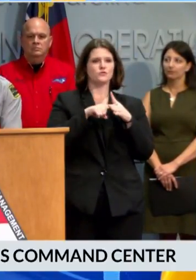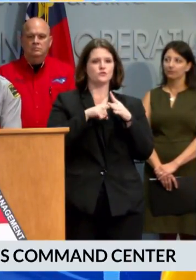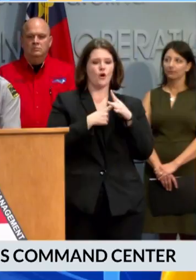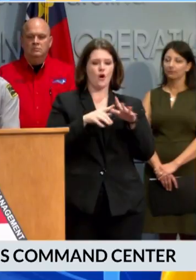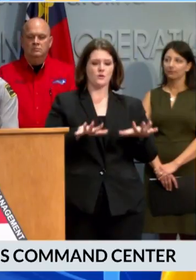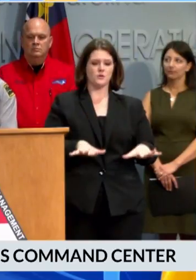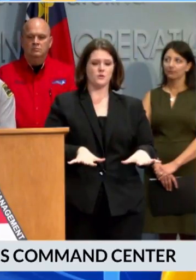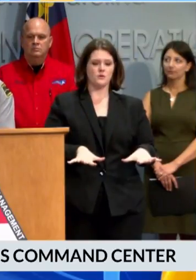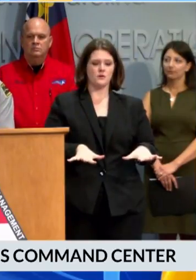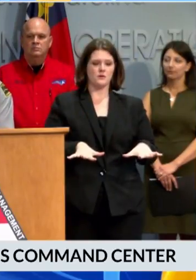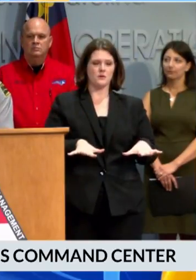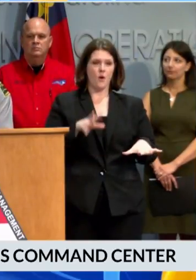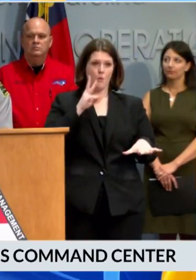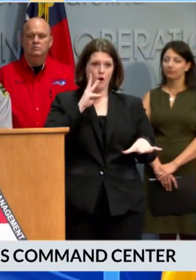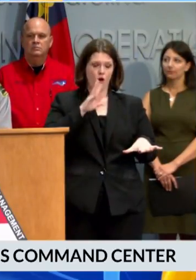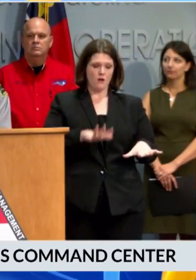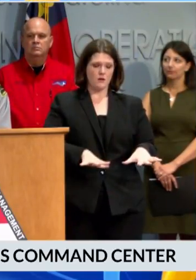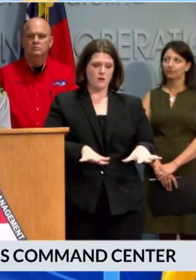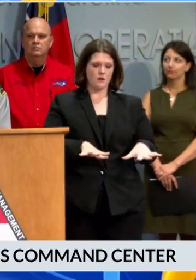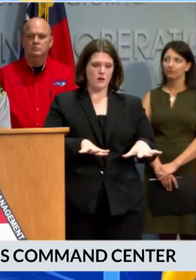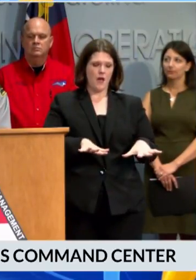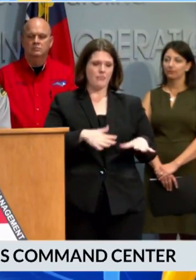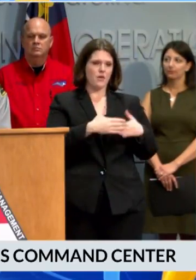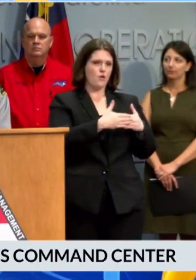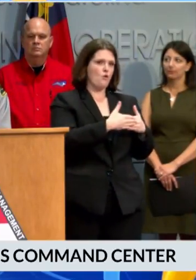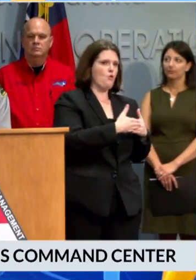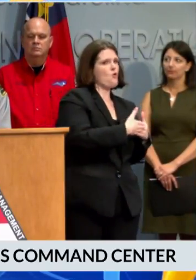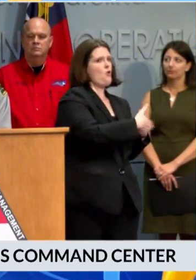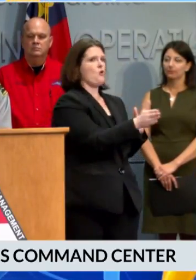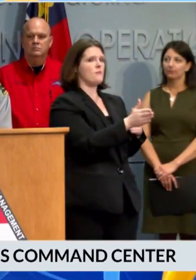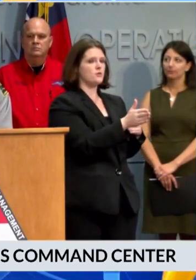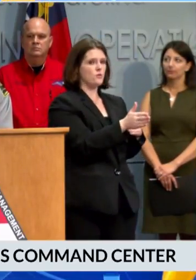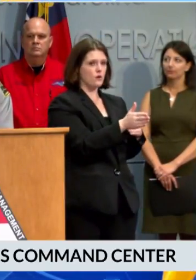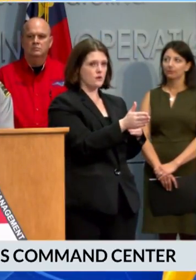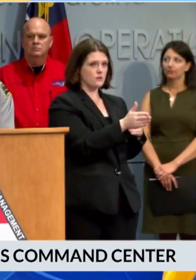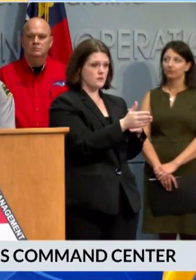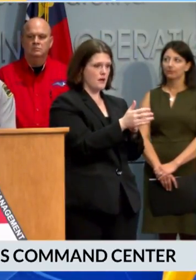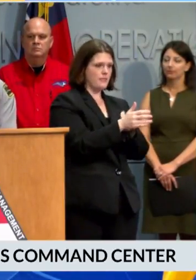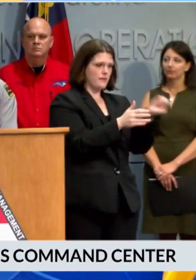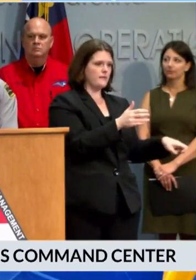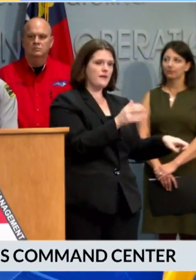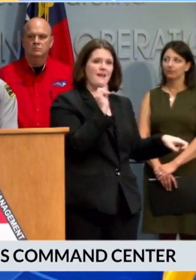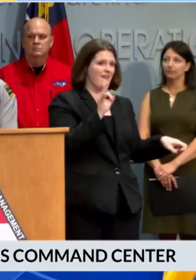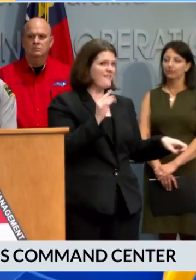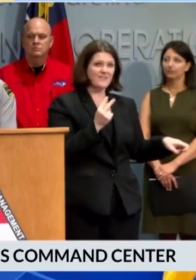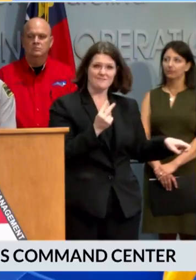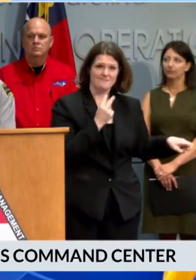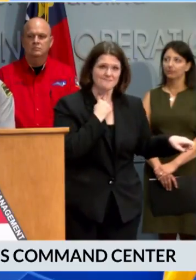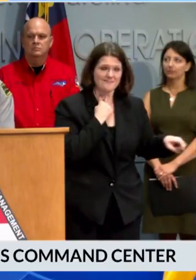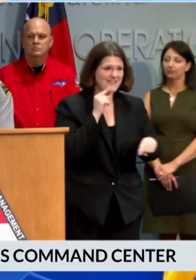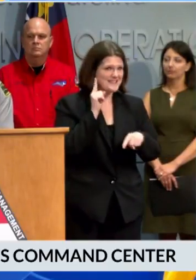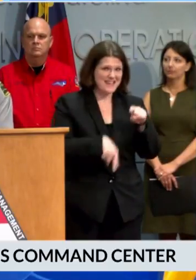OPERATIONAL. IF NOT, WAIT UNTIL THE VEHICLE BEGINS TO PARTIALLY FILL WITH